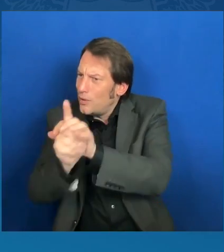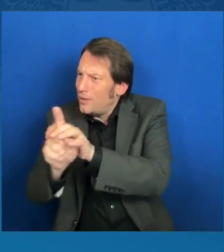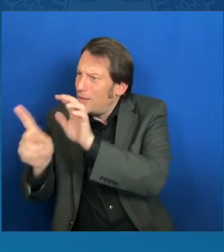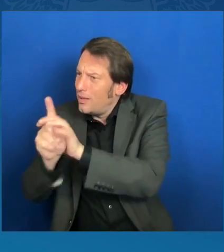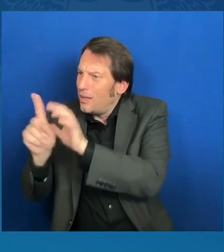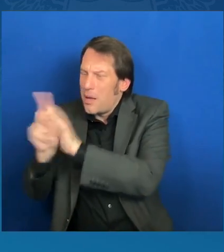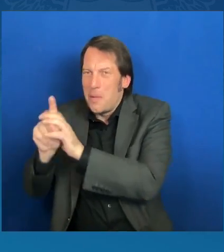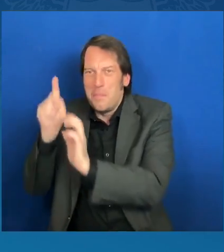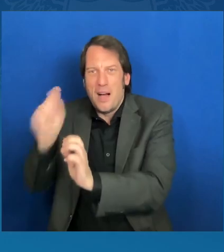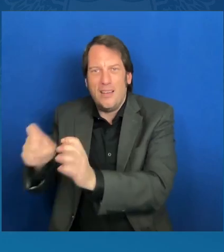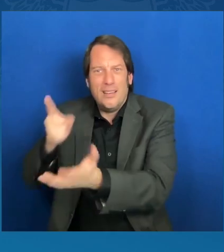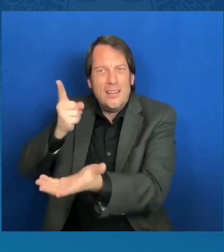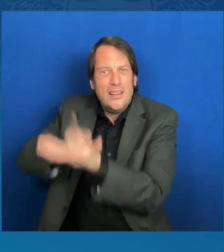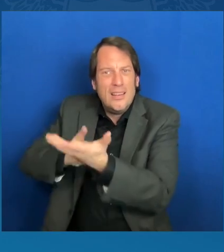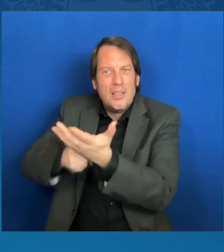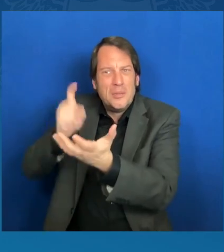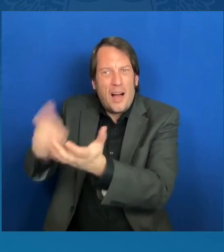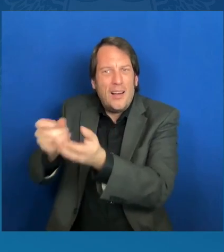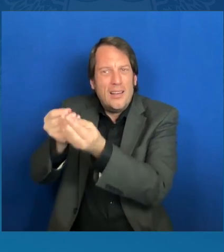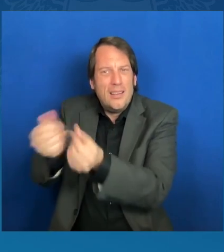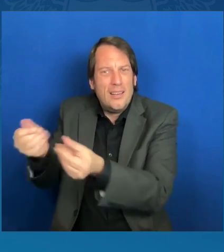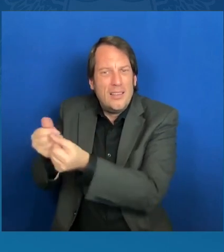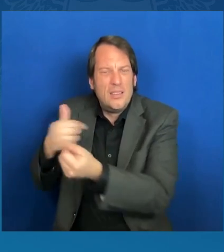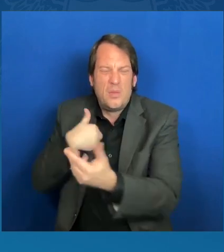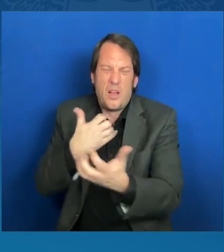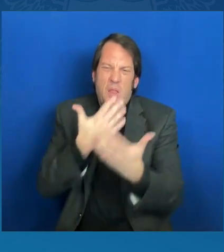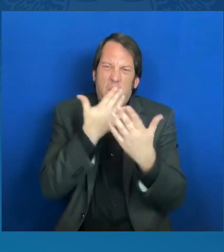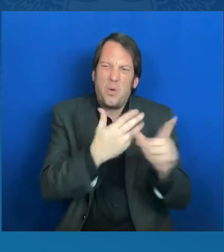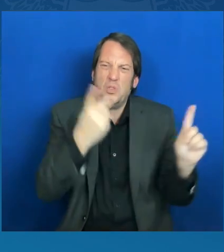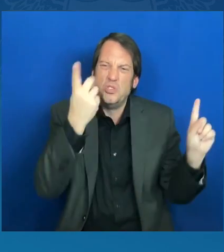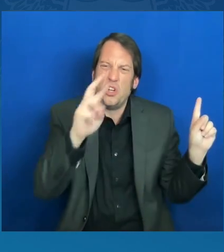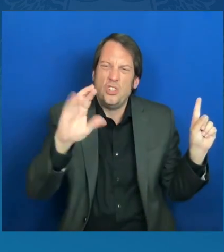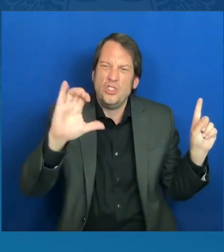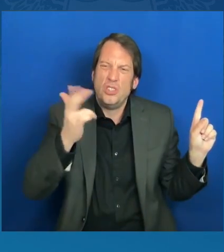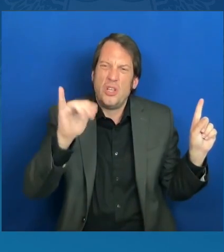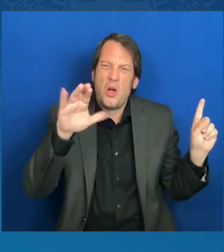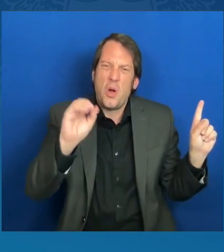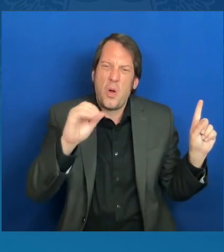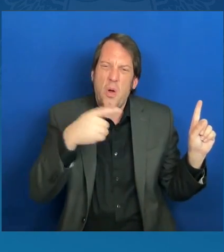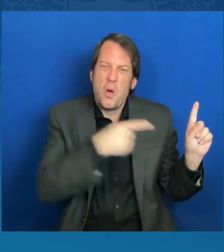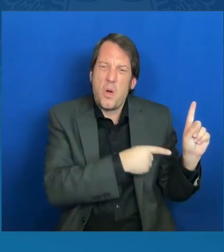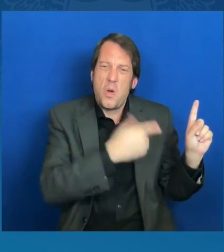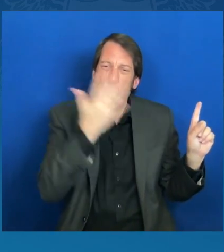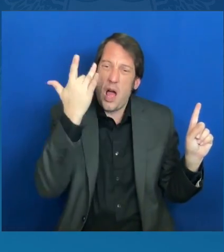because it's about then having the leaders who can pull together the coalition of all the folks